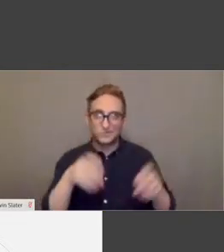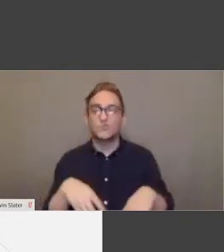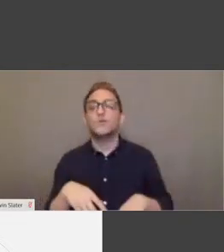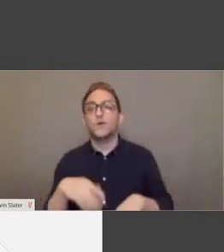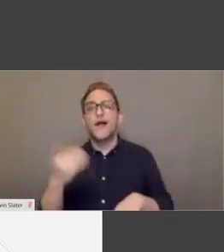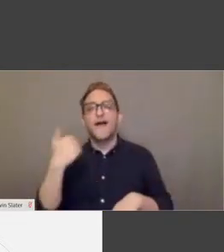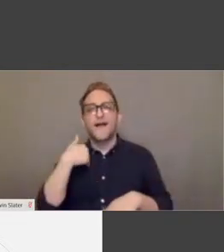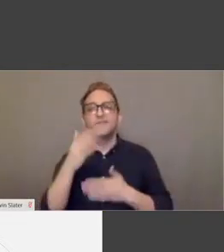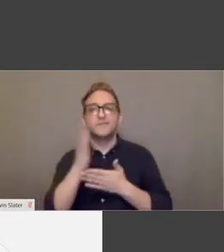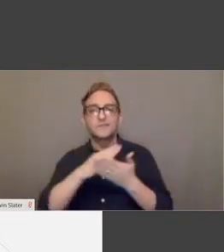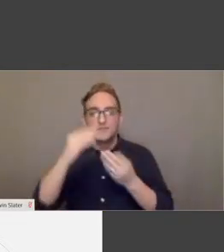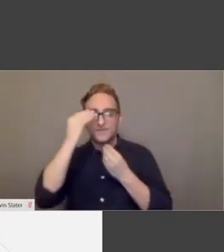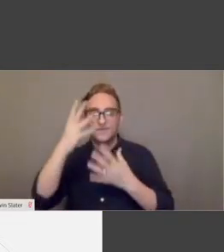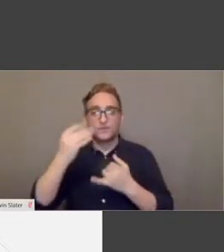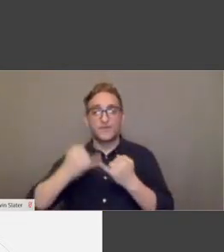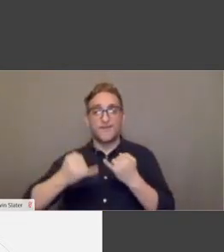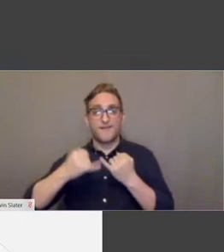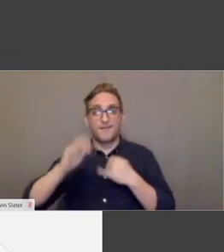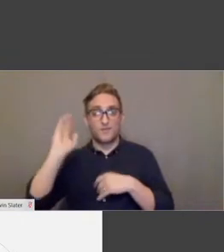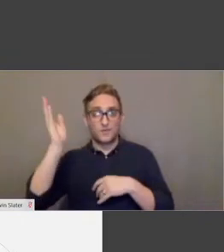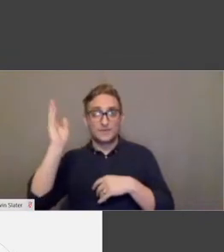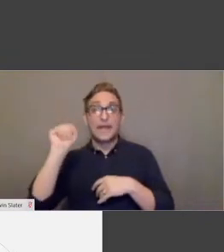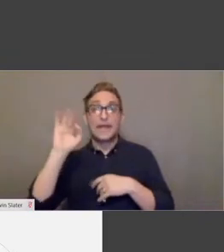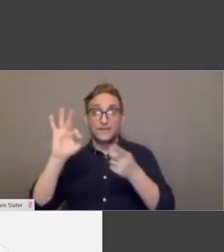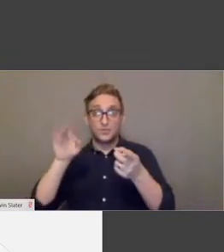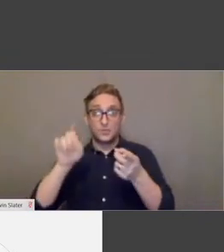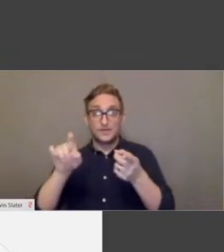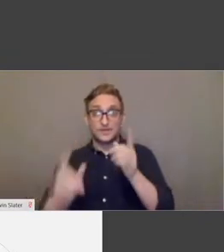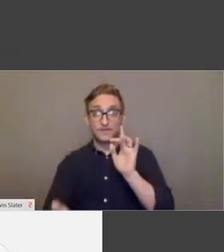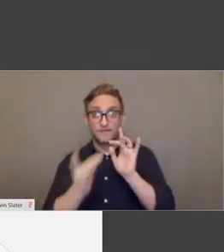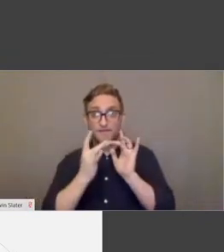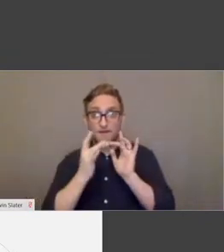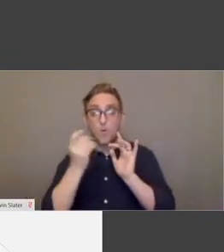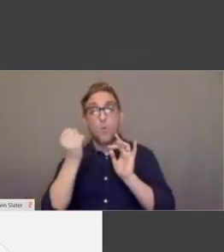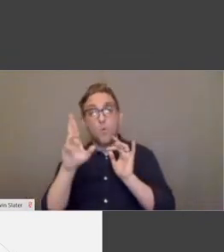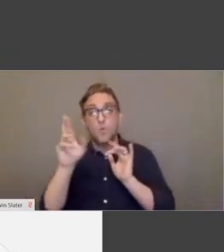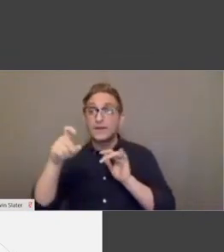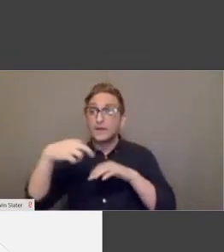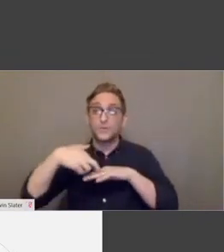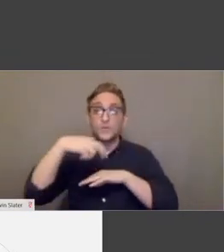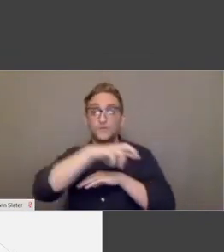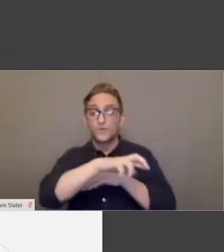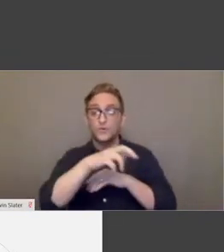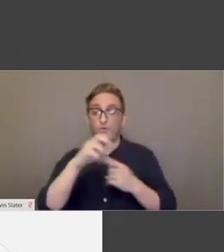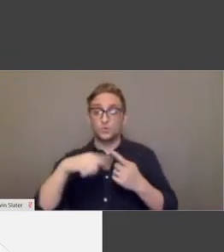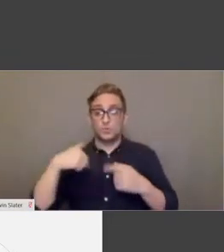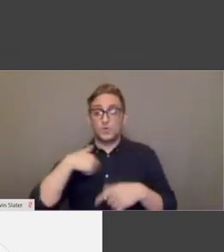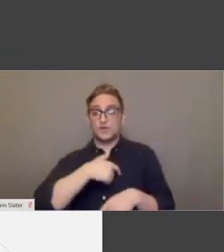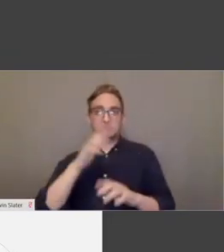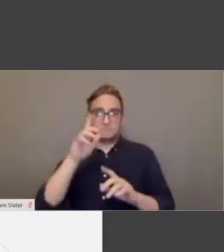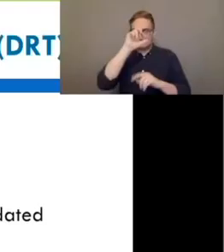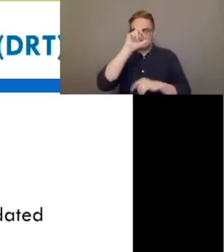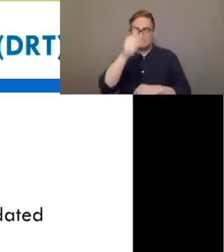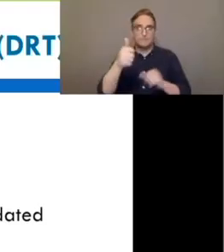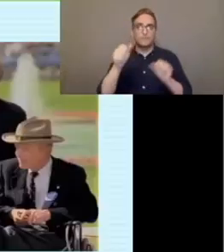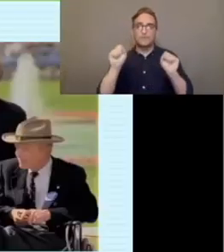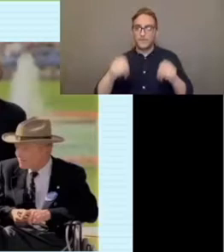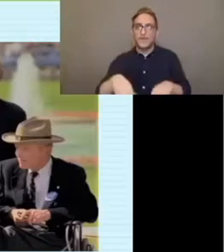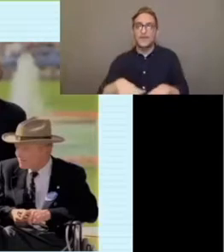if you have a need to contacts or refer us to anyone, we are happy to do that.